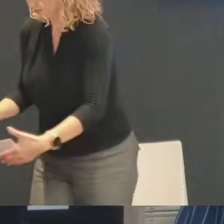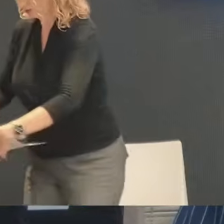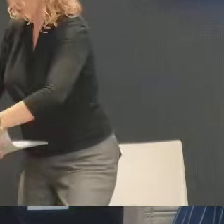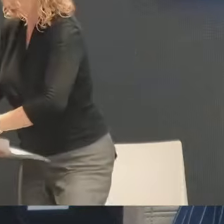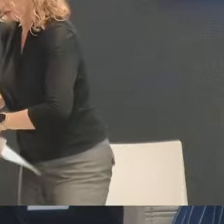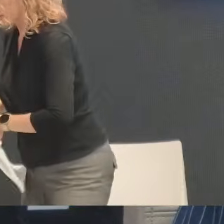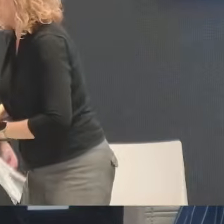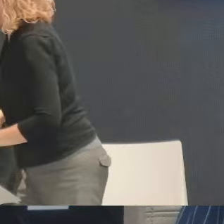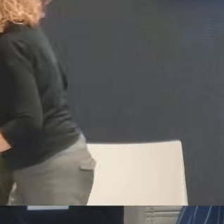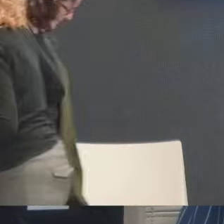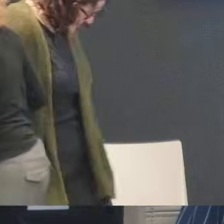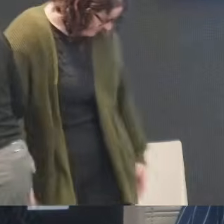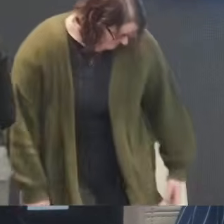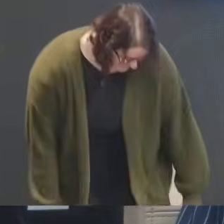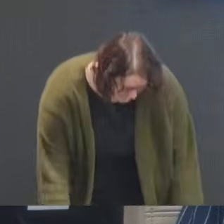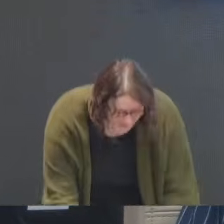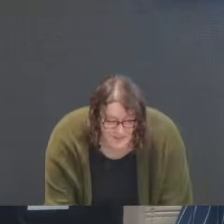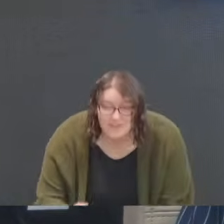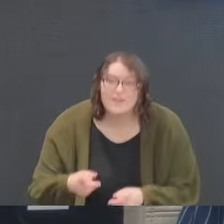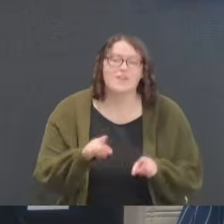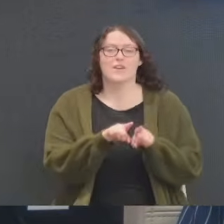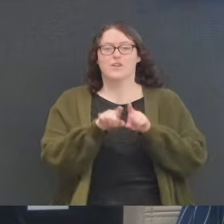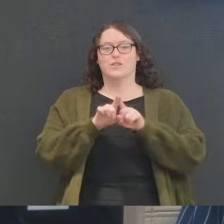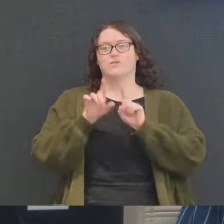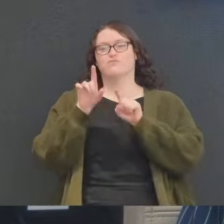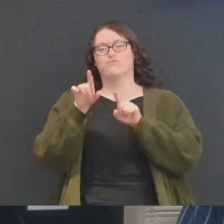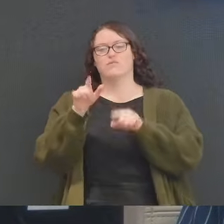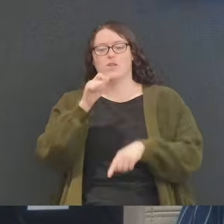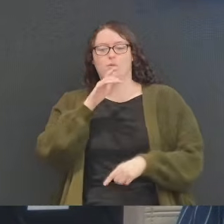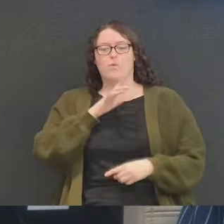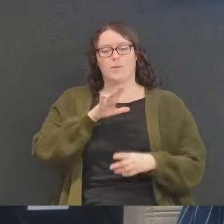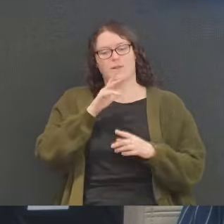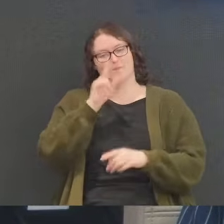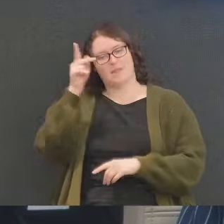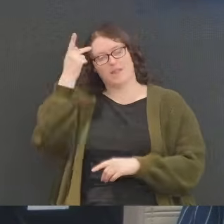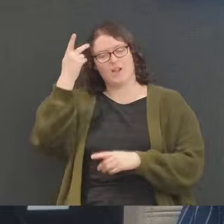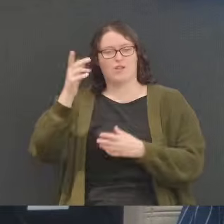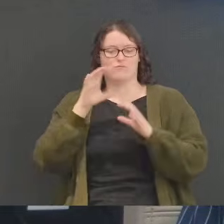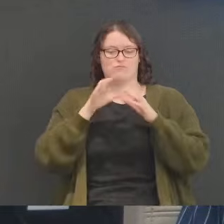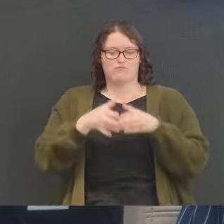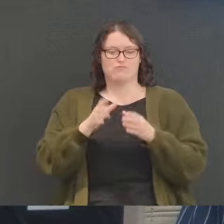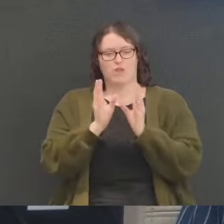women's political caucus reception. They honored had some honorees and I want to acknowledge them.